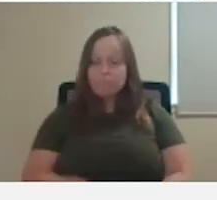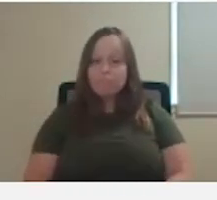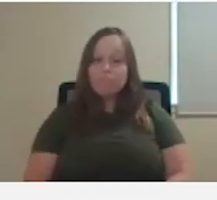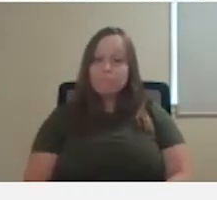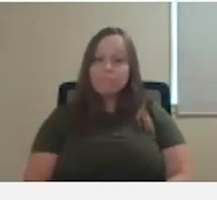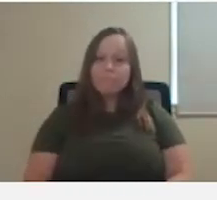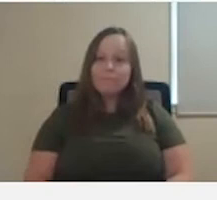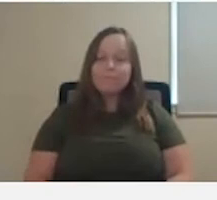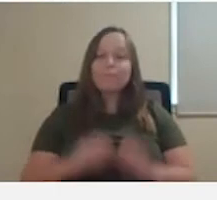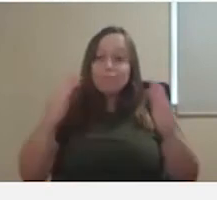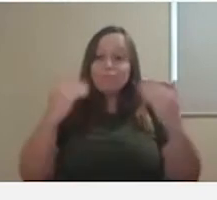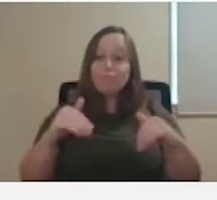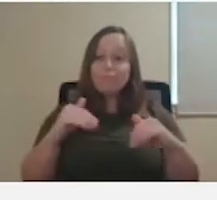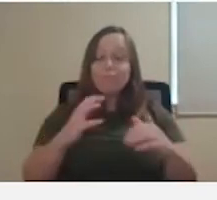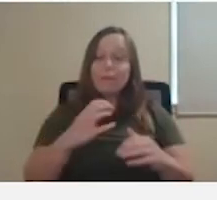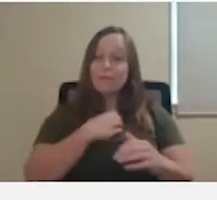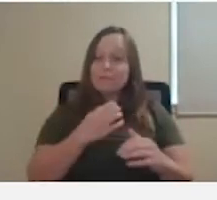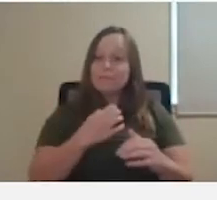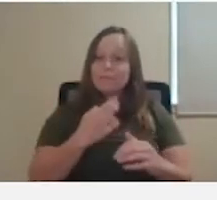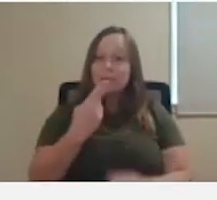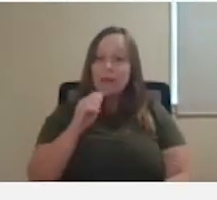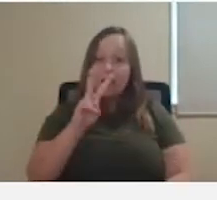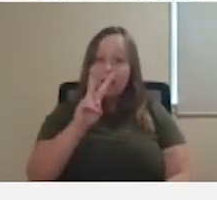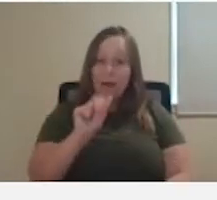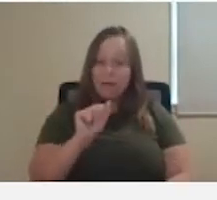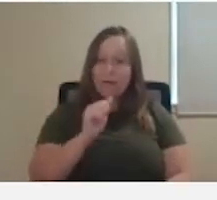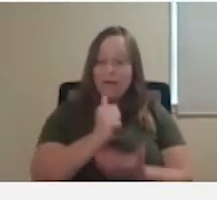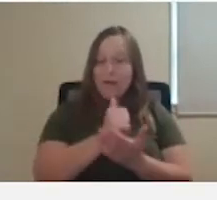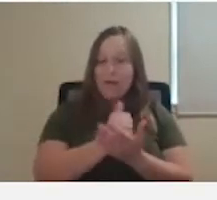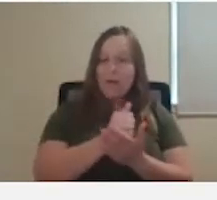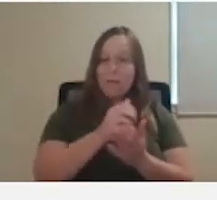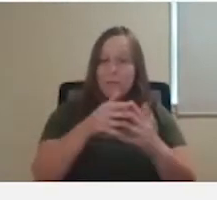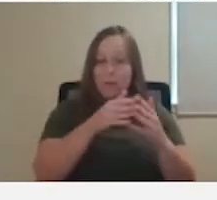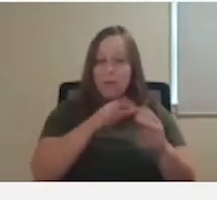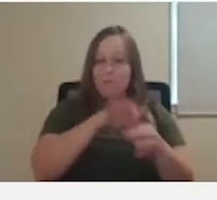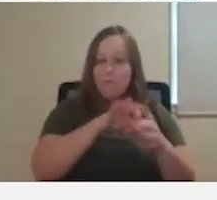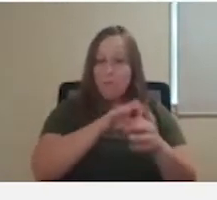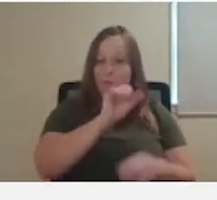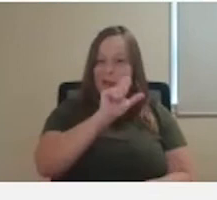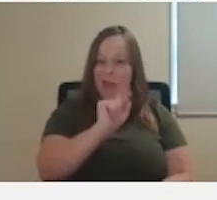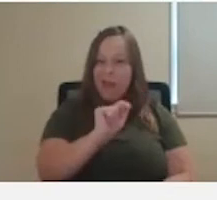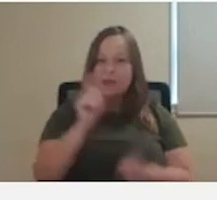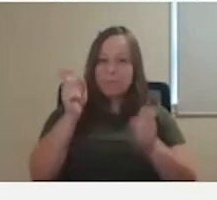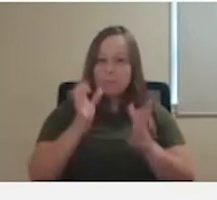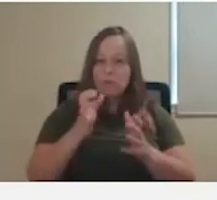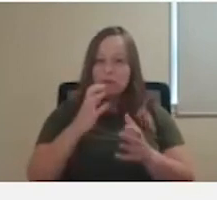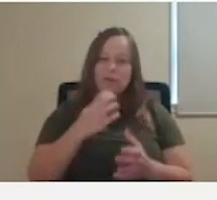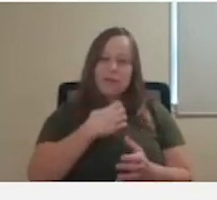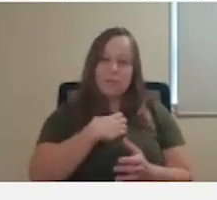You may also file a HAVA or Help America Vote Act administrative complaint.